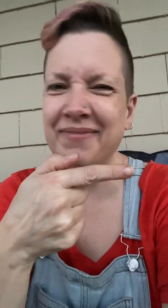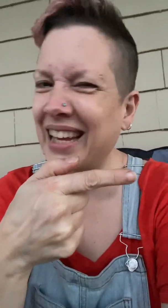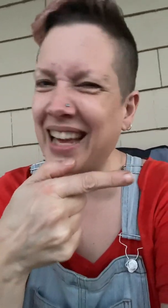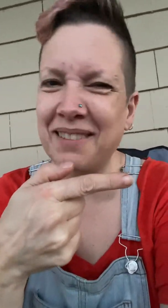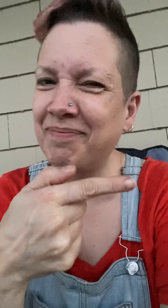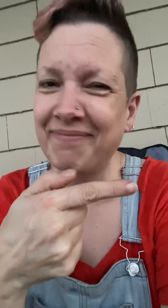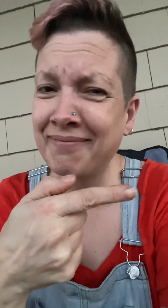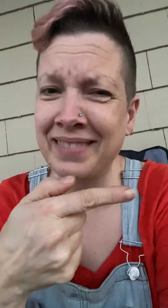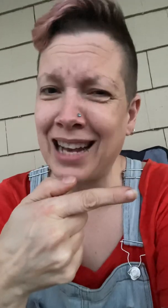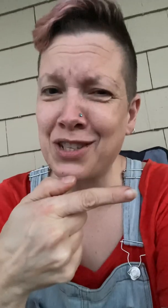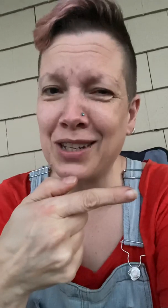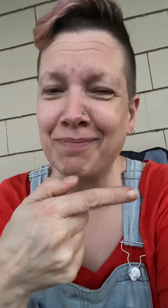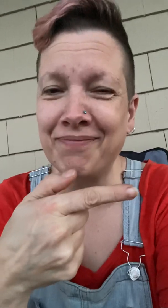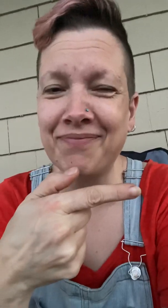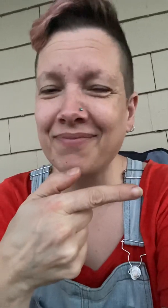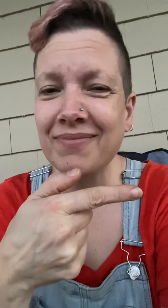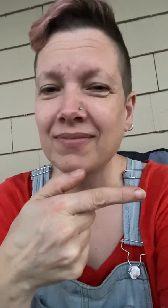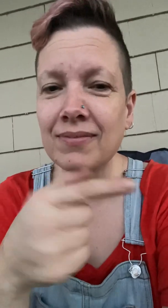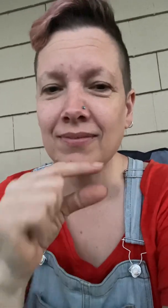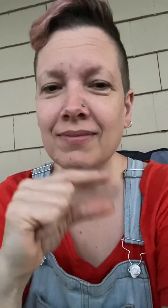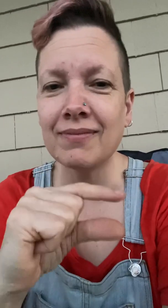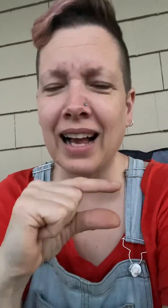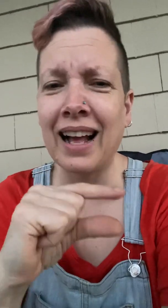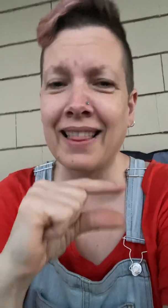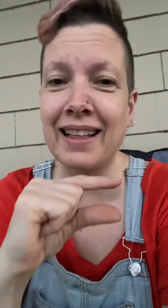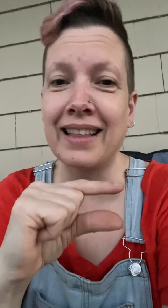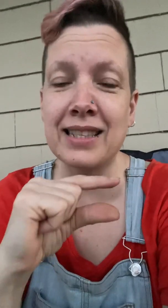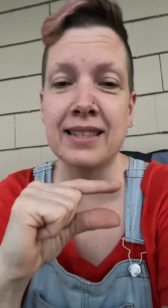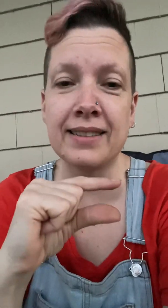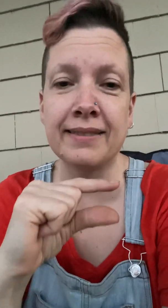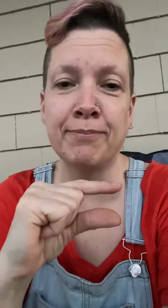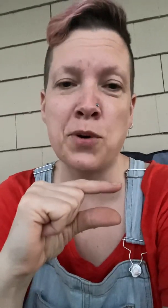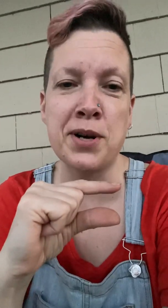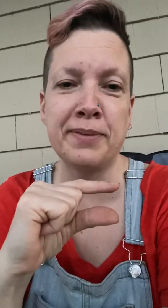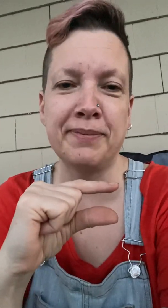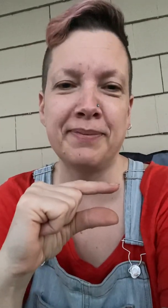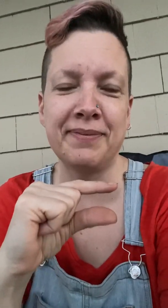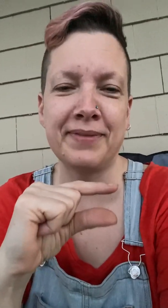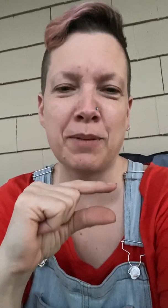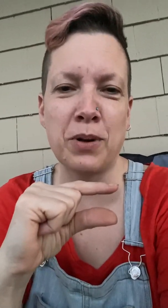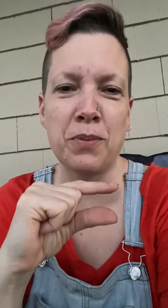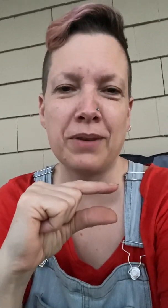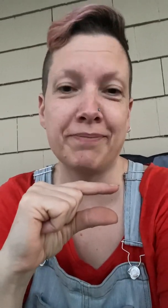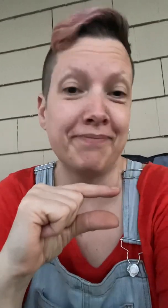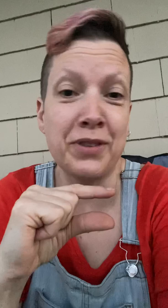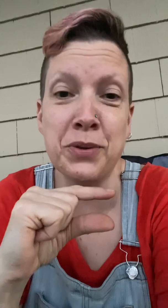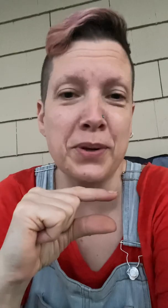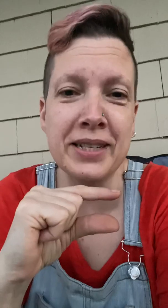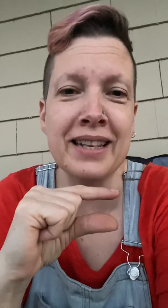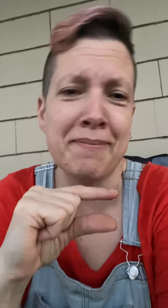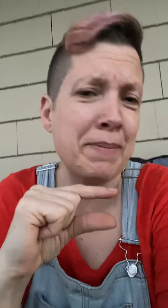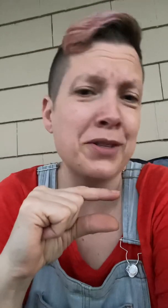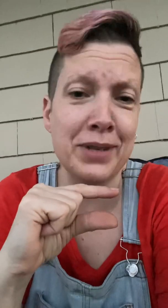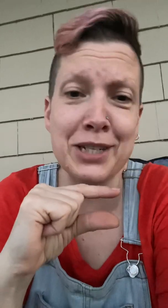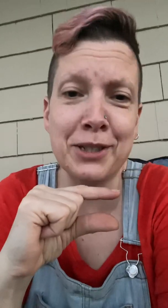again, not as good. I think that's more appropriate... who knows, maybe it's regional...